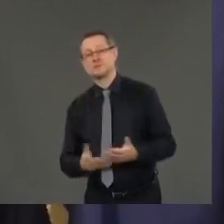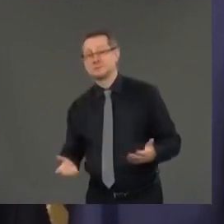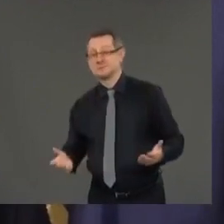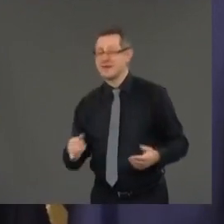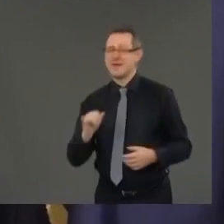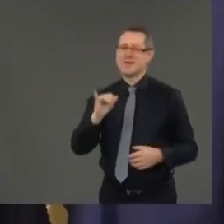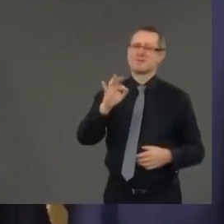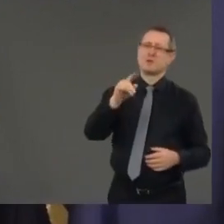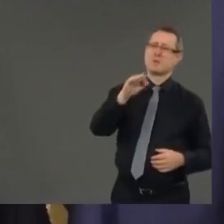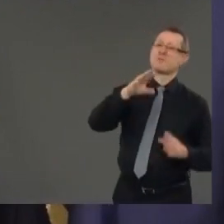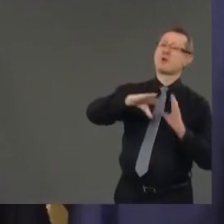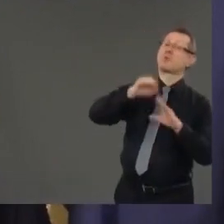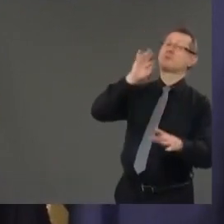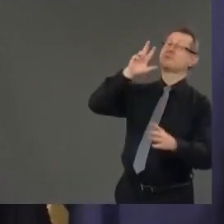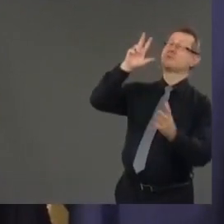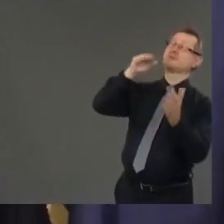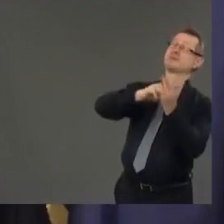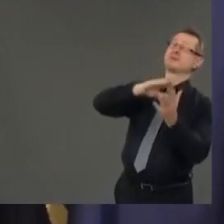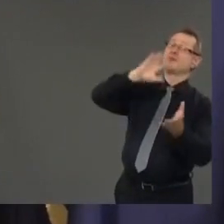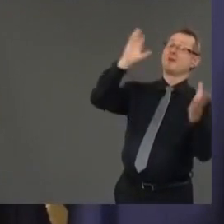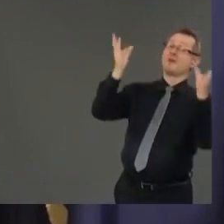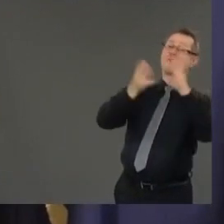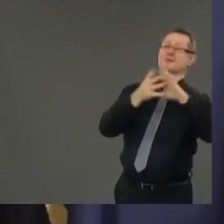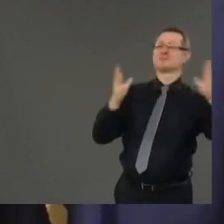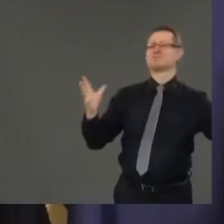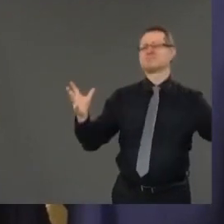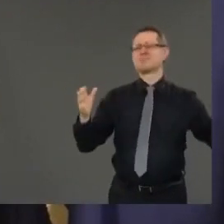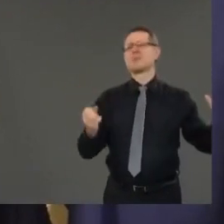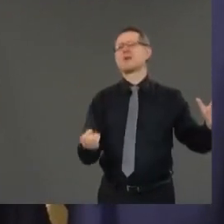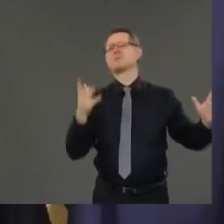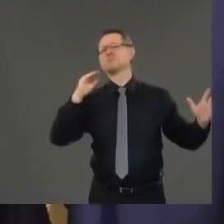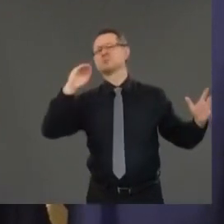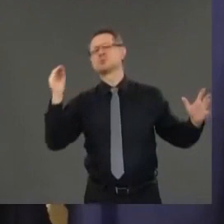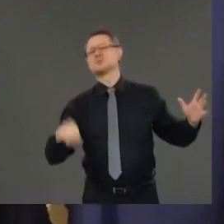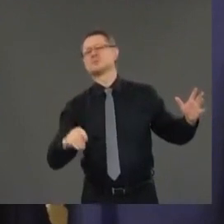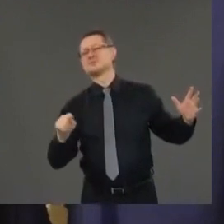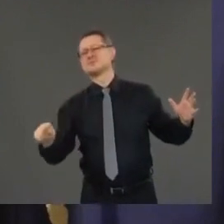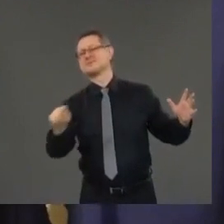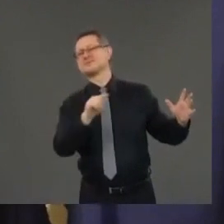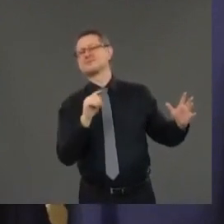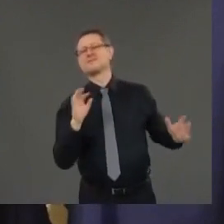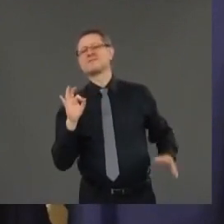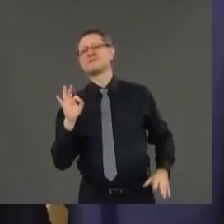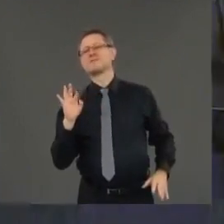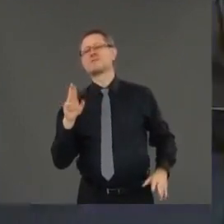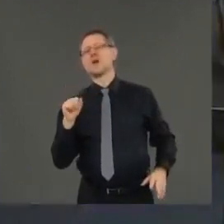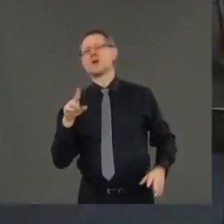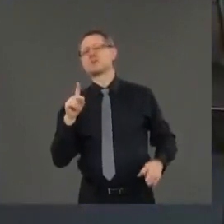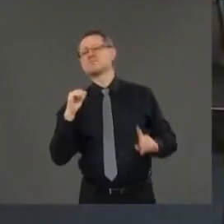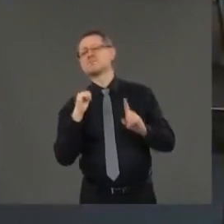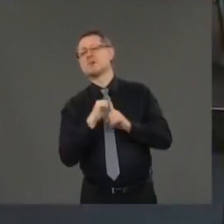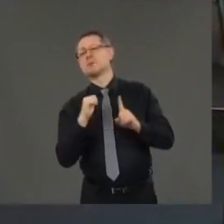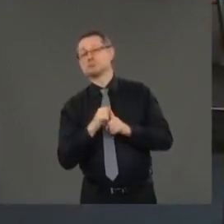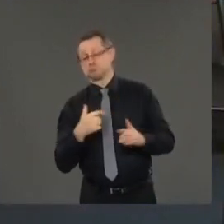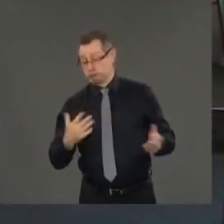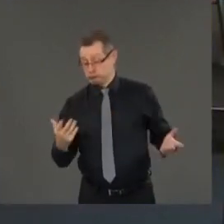1200 OVER TWO WEEKS. AND WHAT PERCENT OF THOSE HAVE ISSUES THAT HAVE TO BE WORKED